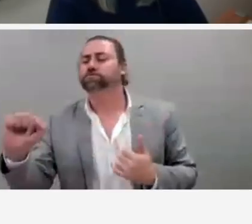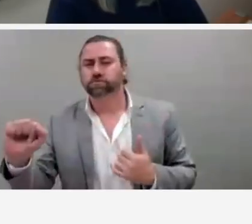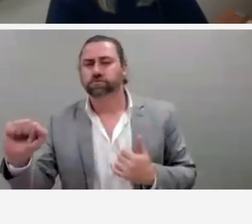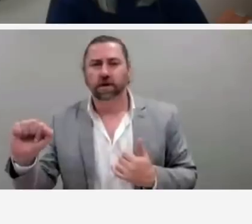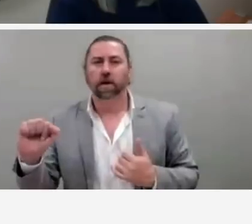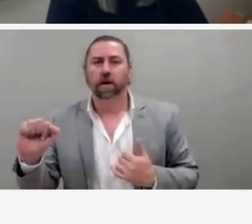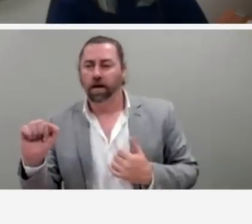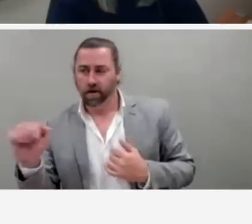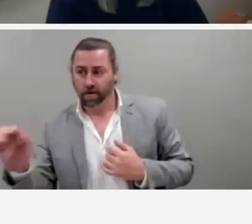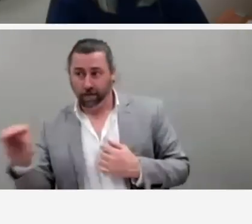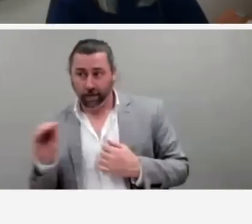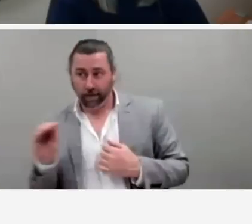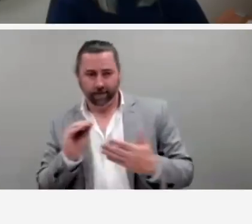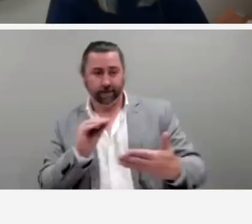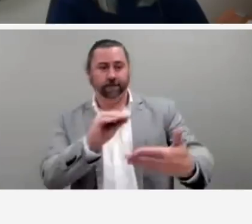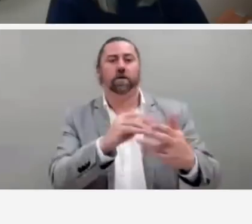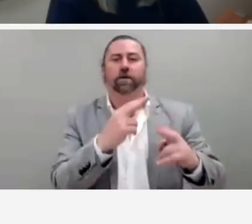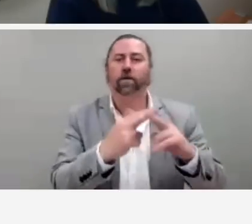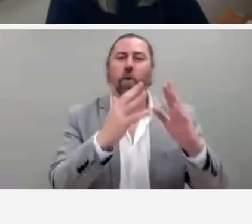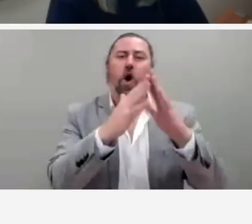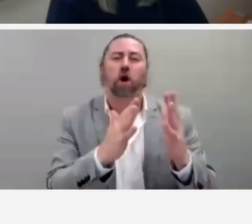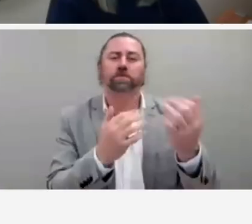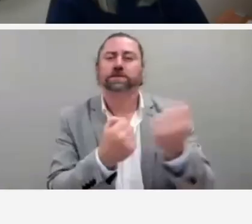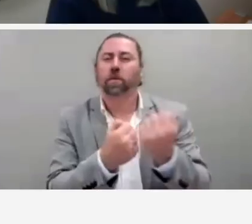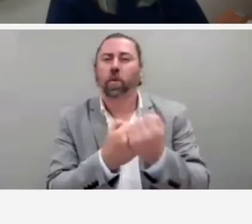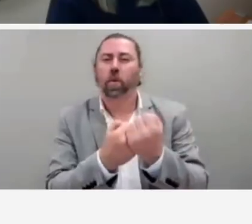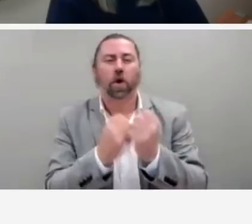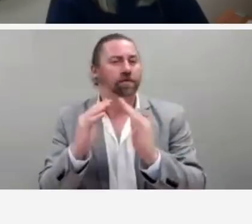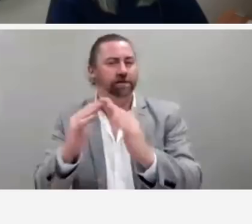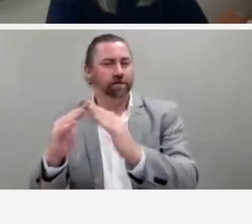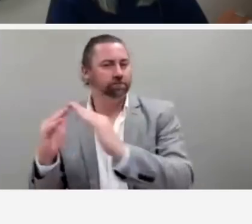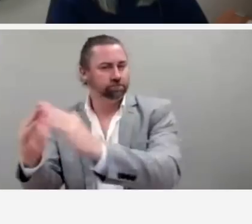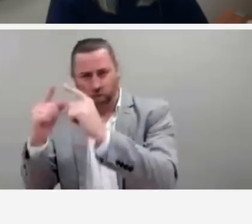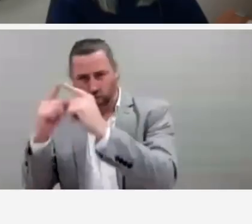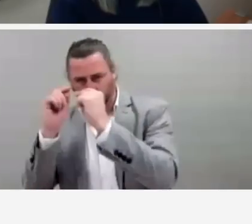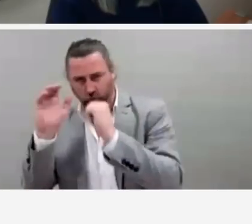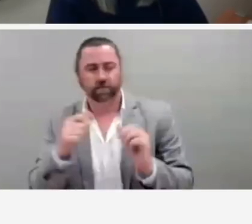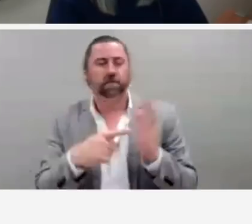So we have looked closely at the idea of a plan which is sort of in our system but a much stronger element